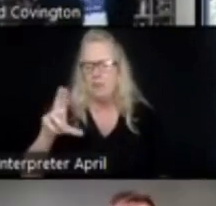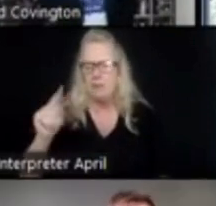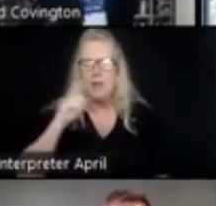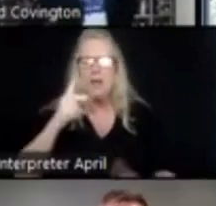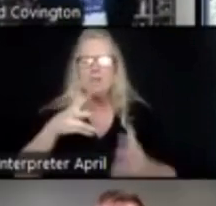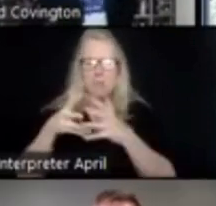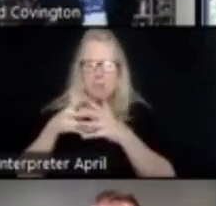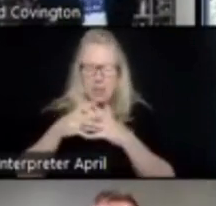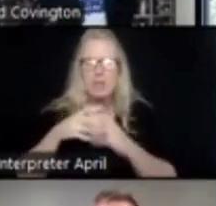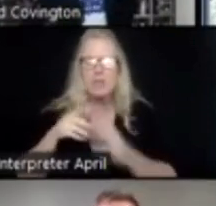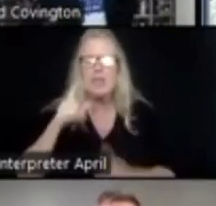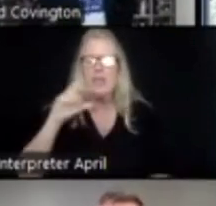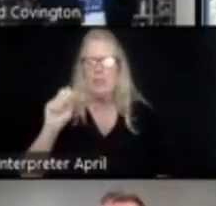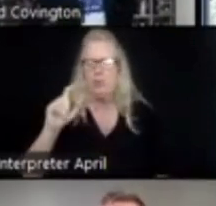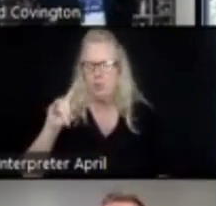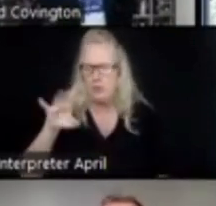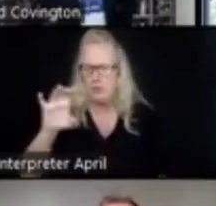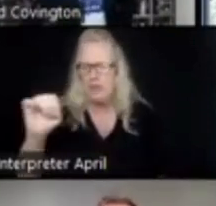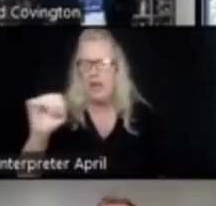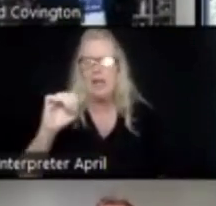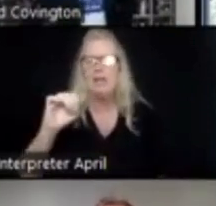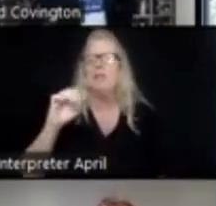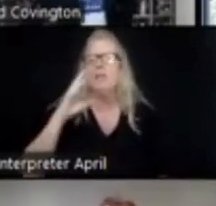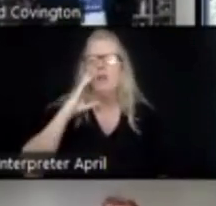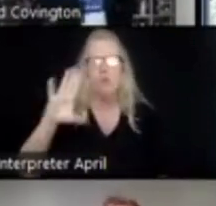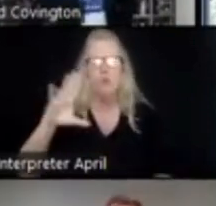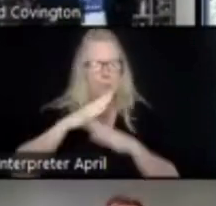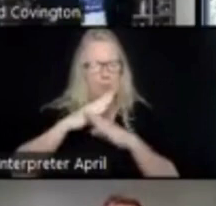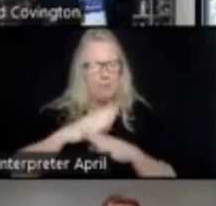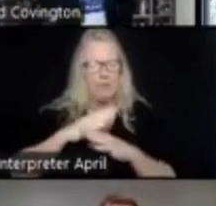PREVENTION, AND CTL WORKED ON, PARTICULARLY, WITH A COUPLE OF